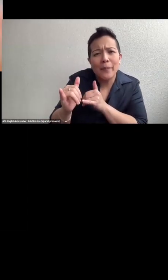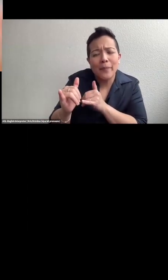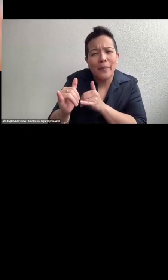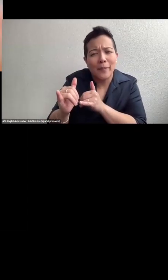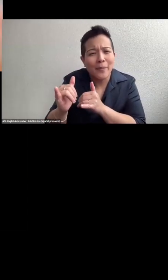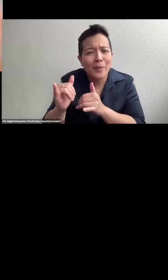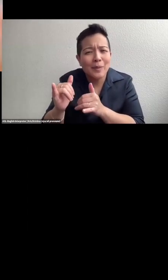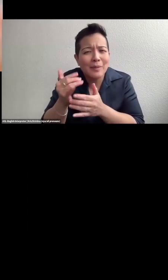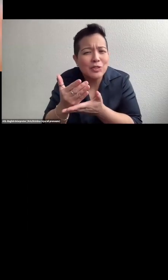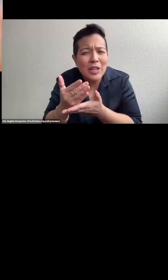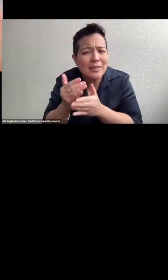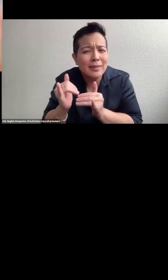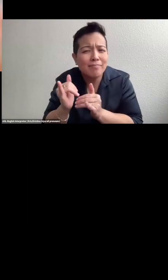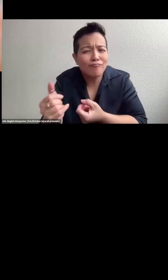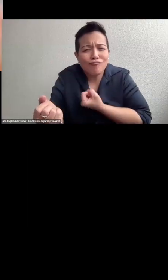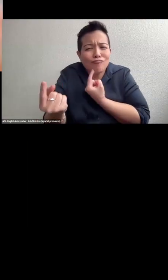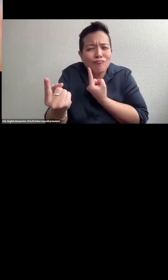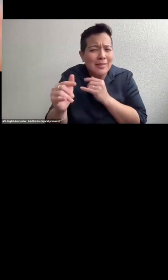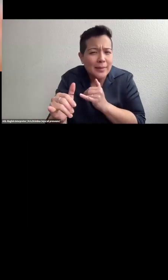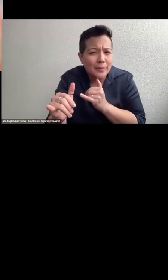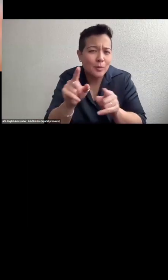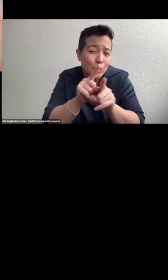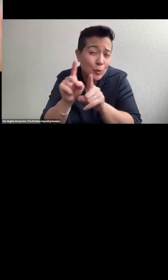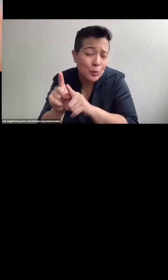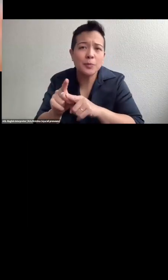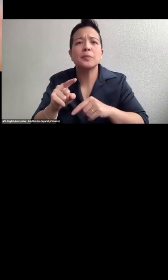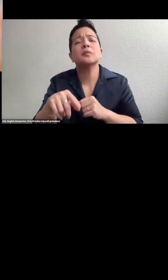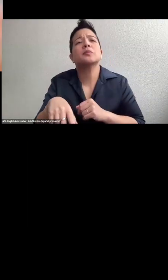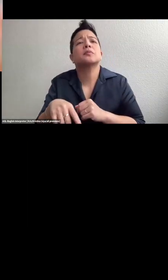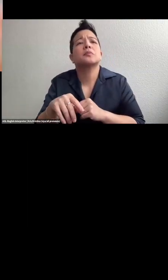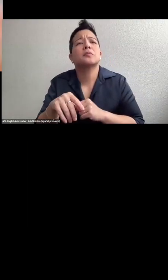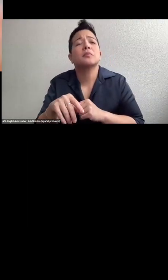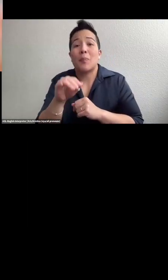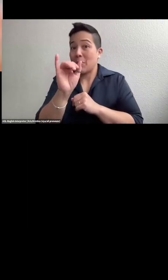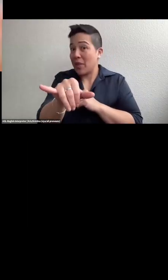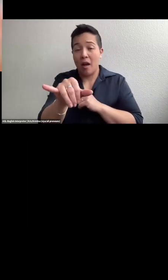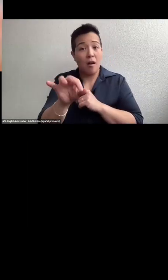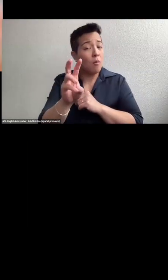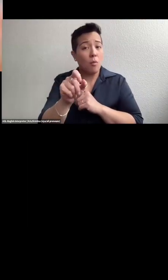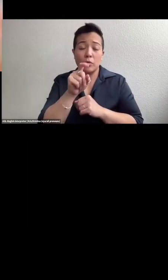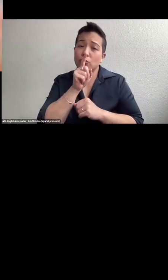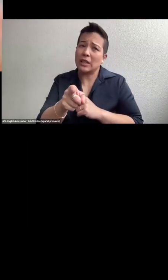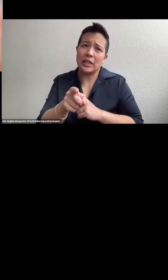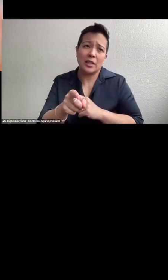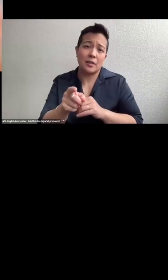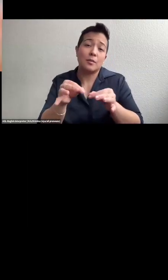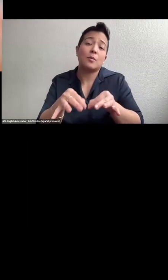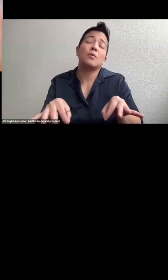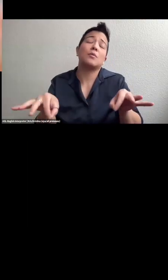So that was really important to me. And I